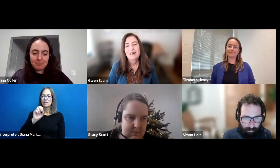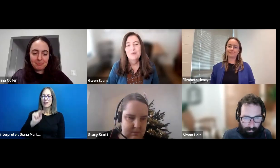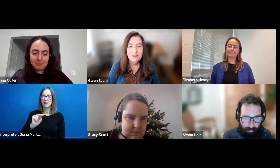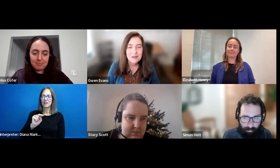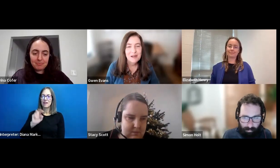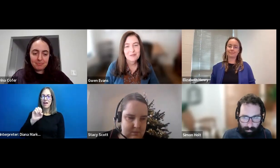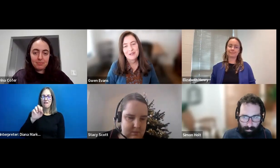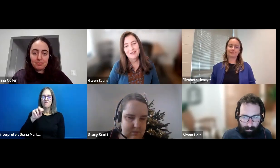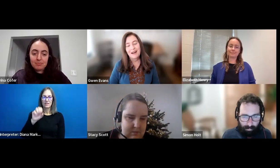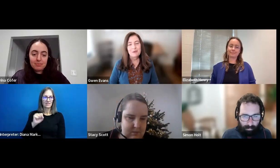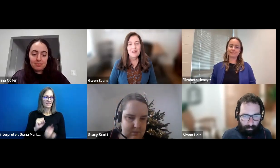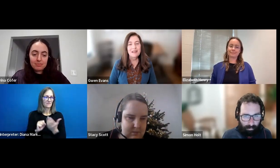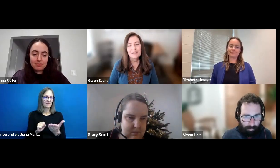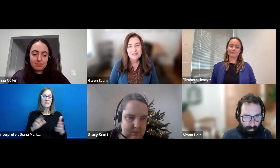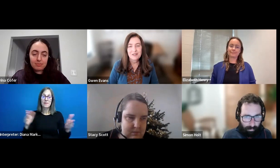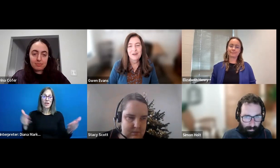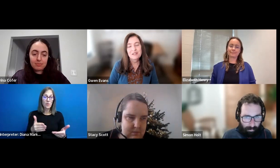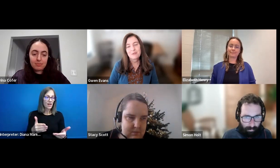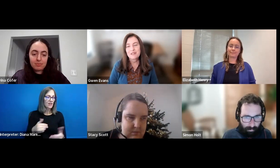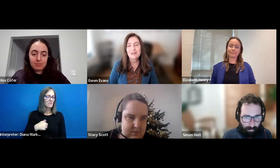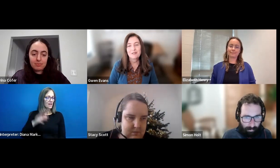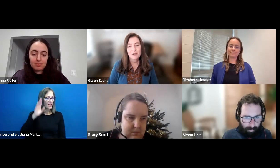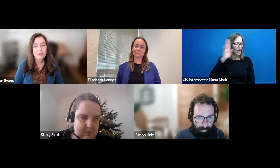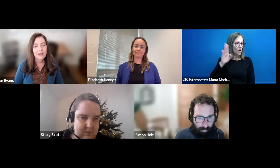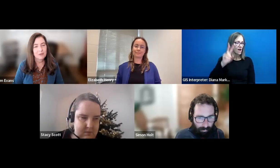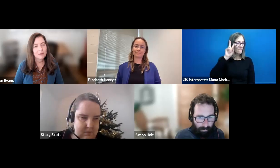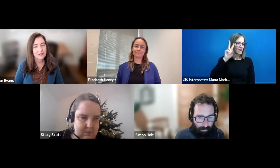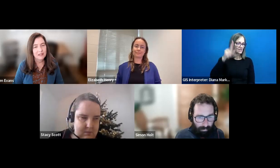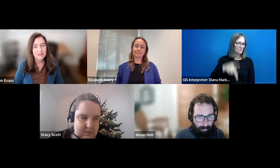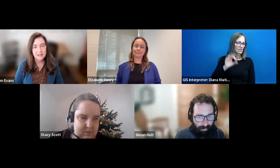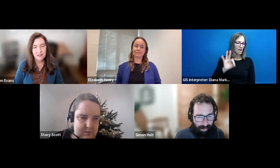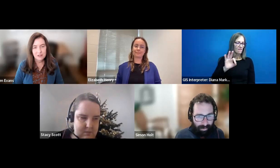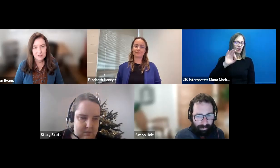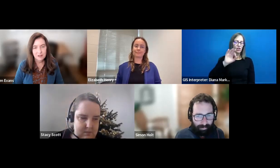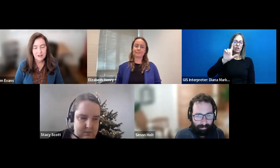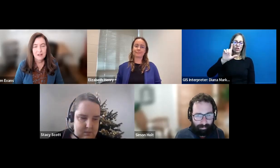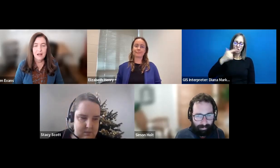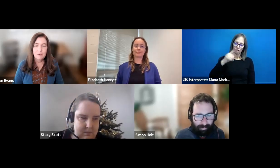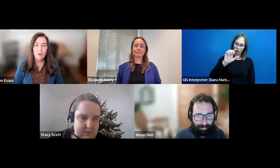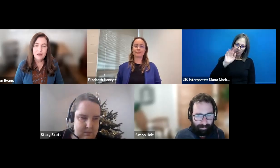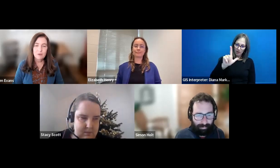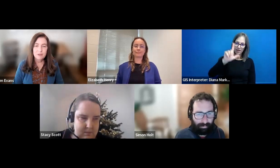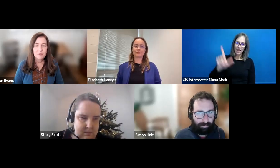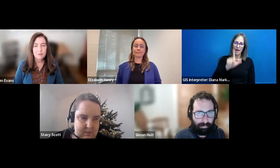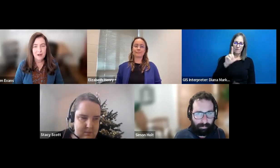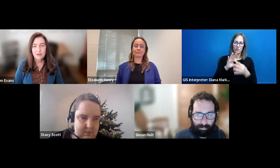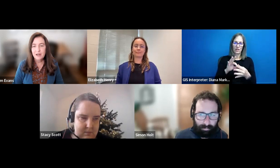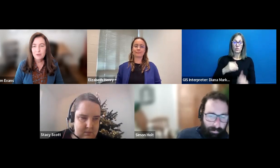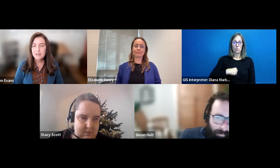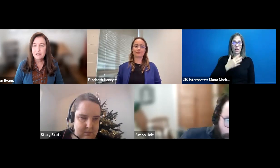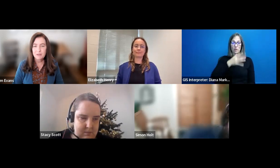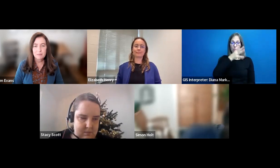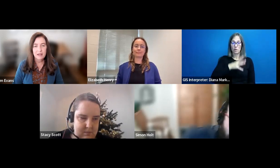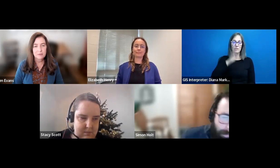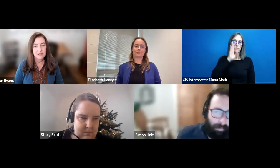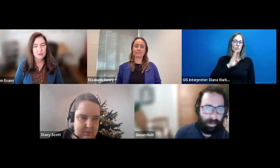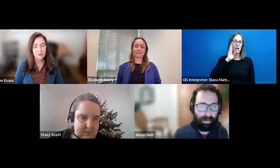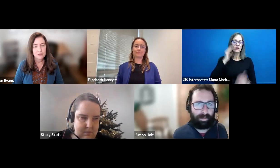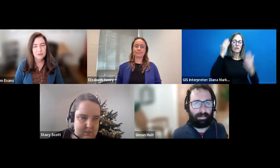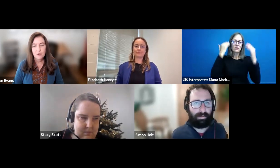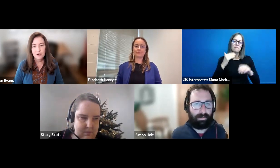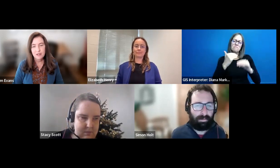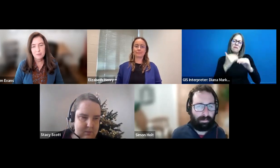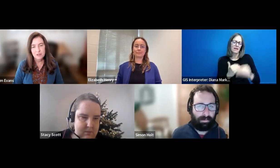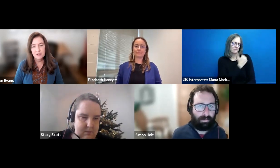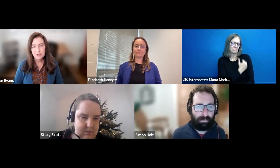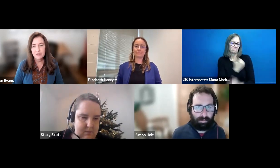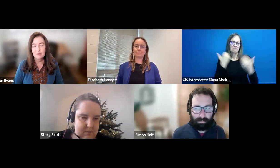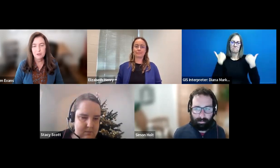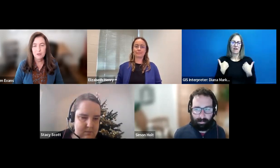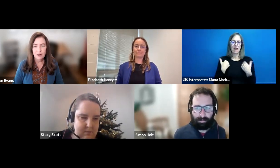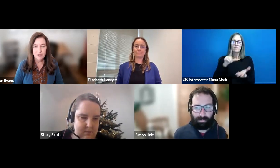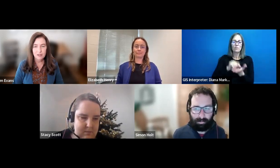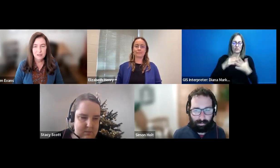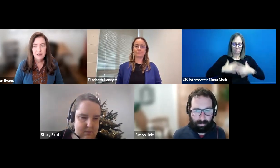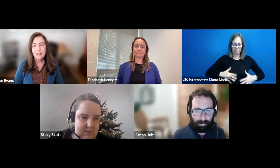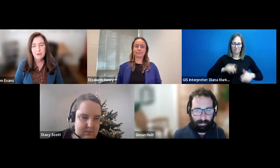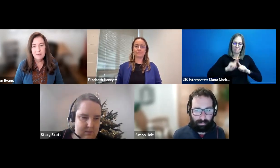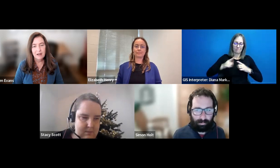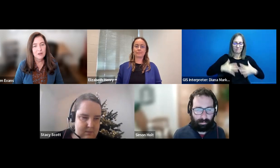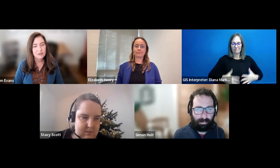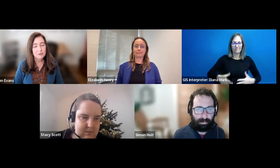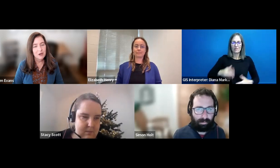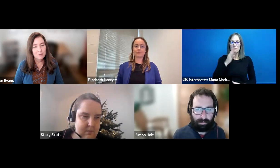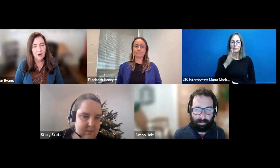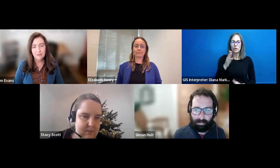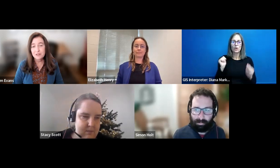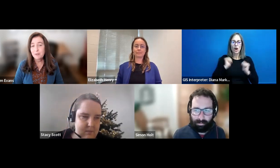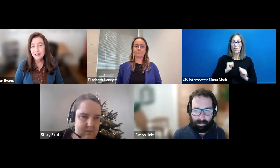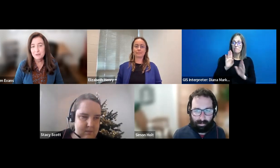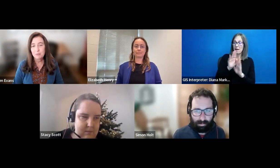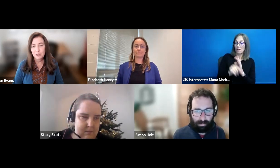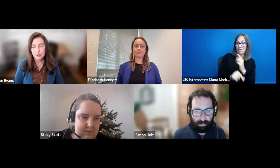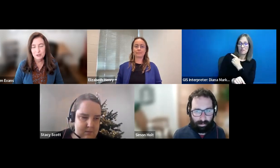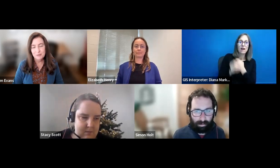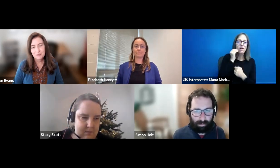Gwen Evans: Welcome, everyone. I'm. Gwen Evans, the Vice President of Global Library relations at Elsevier I'm a white woman with brown hair reaching a bit past my shoulders, wearing a print shirt and blue cardigan, and my background is my home office, but it is blurred